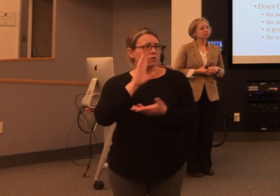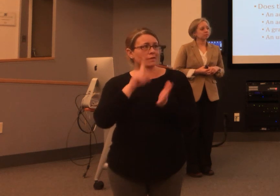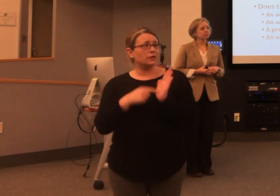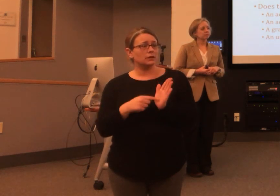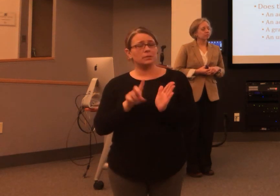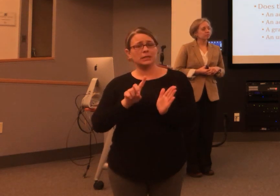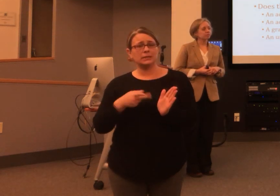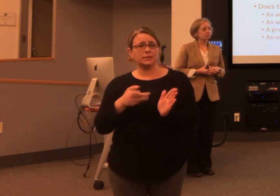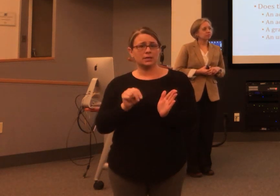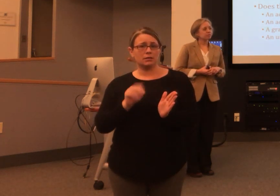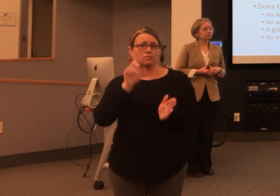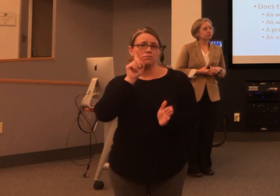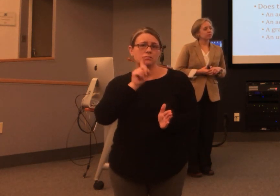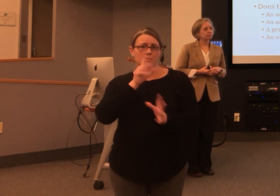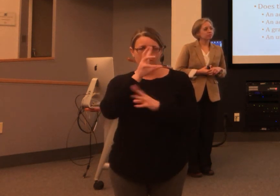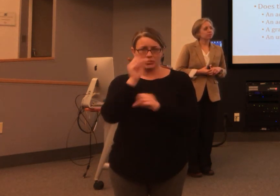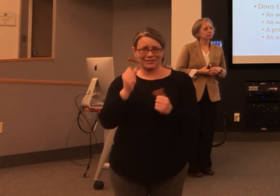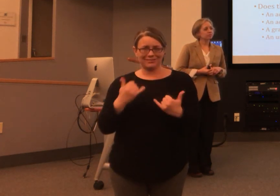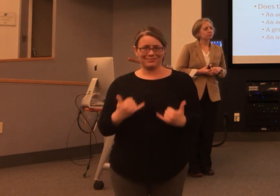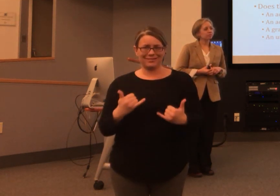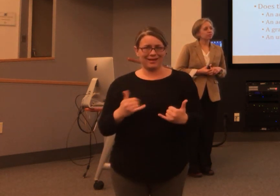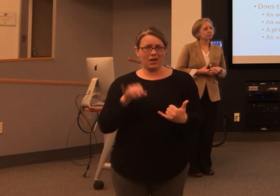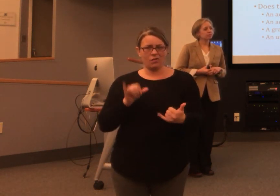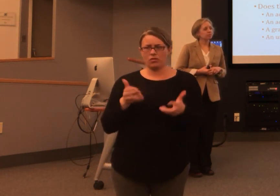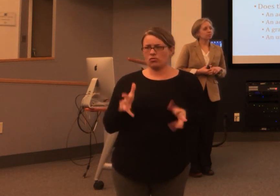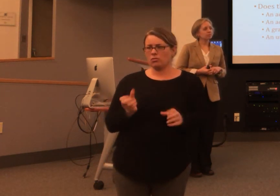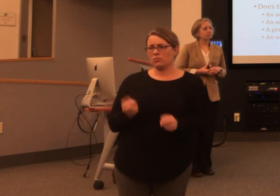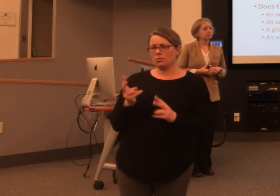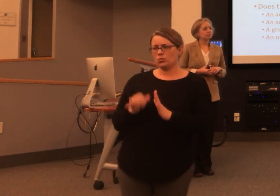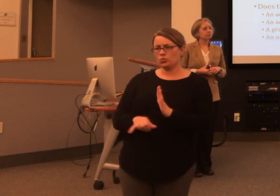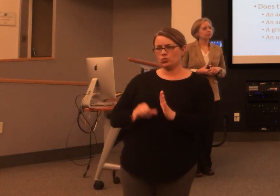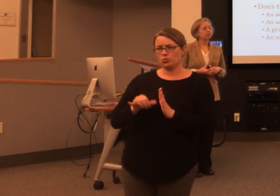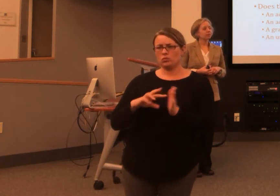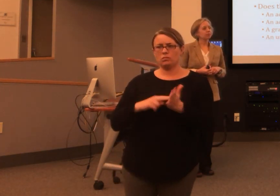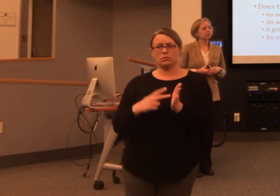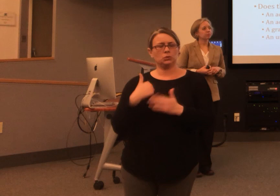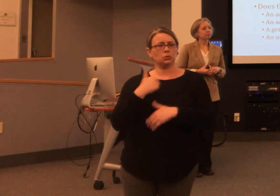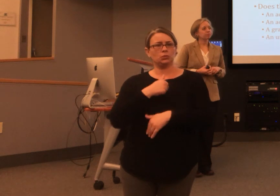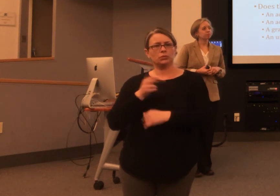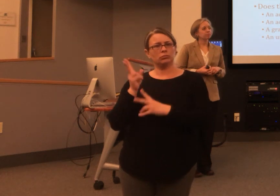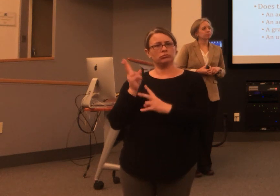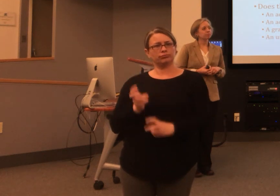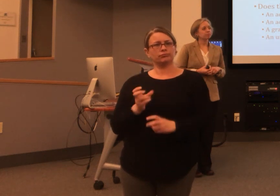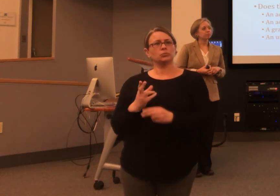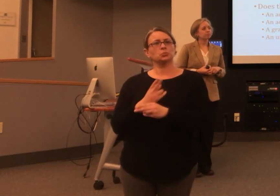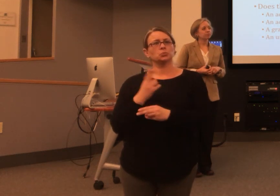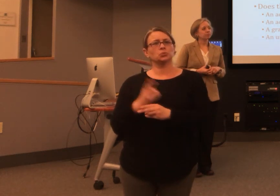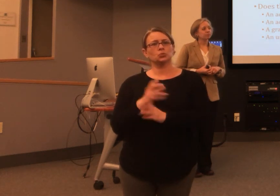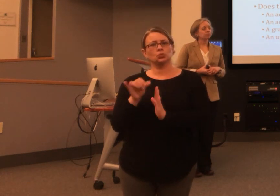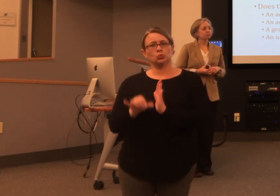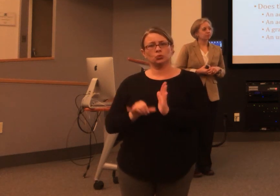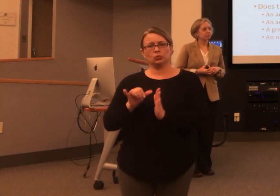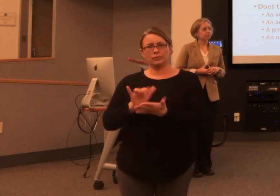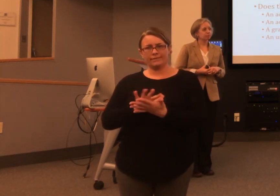It was uploaded to YouTube, so we take those YouTube videos and then copy the QR code to make it interactive